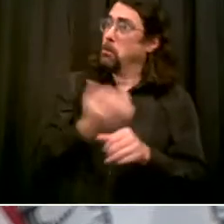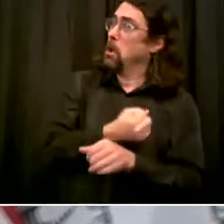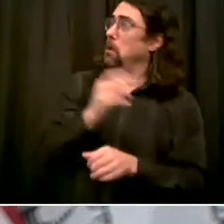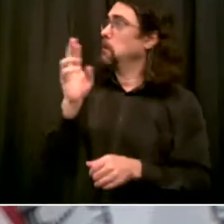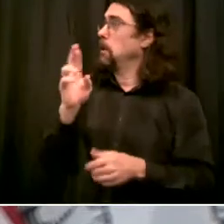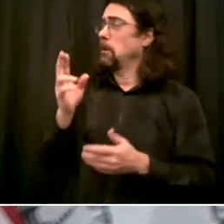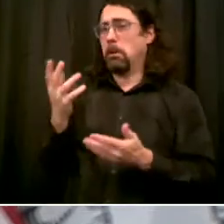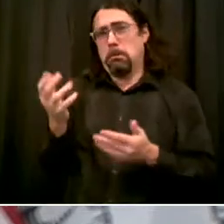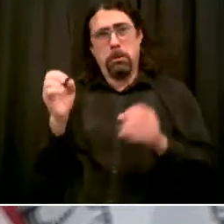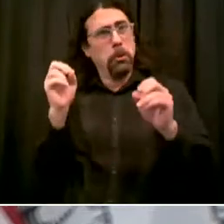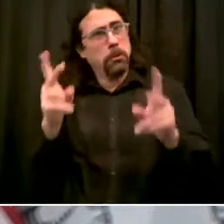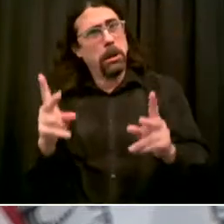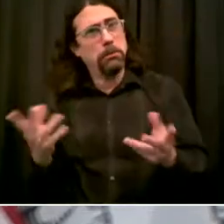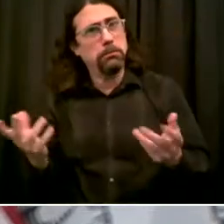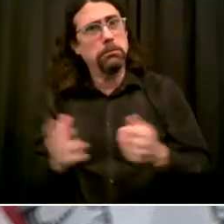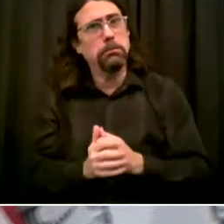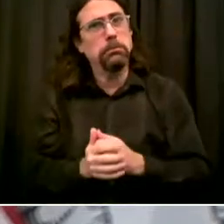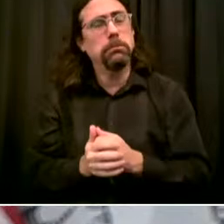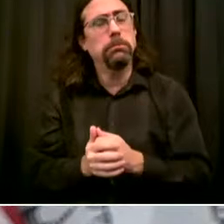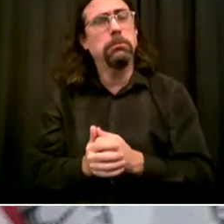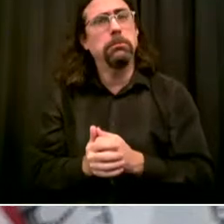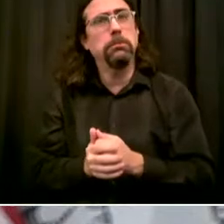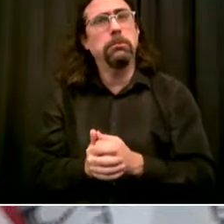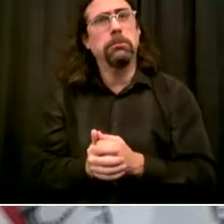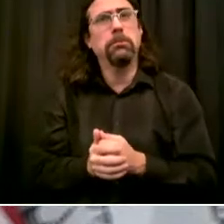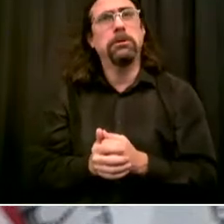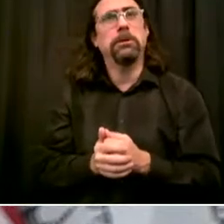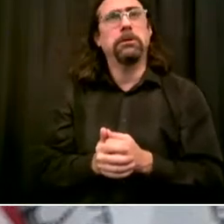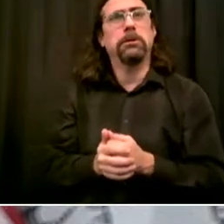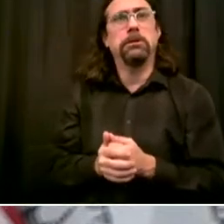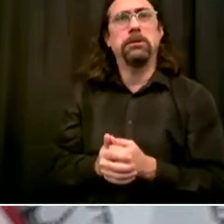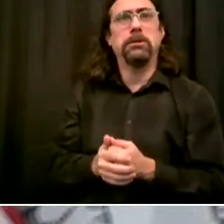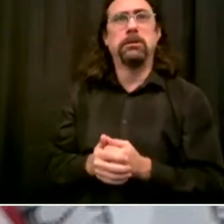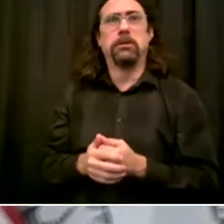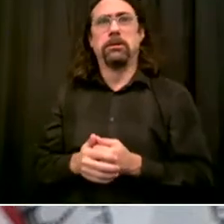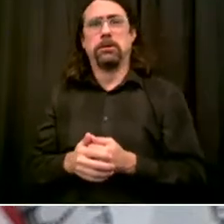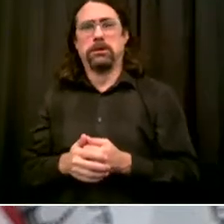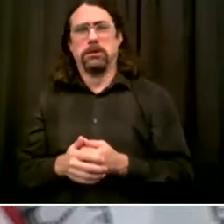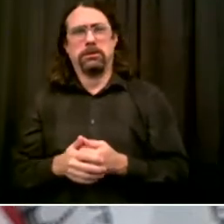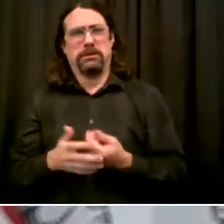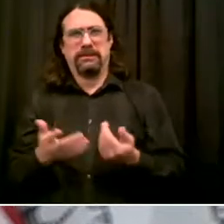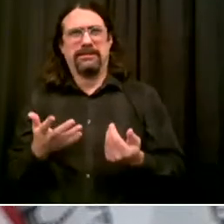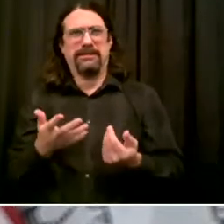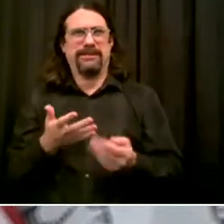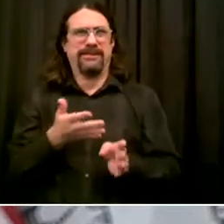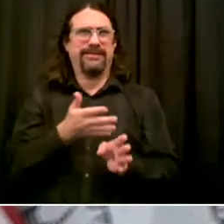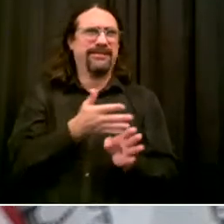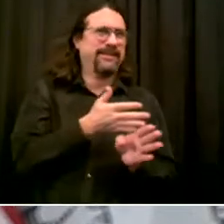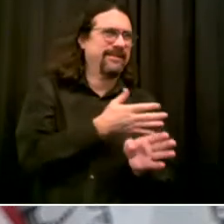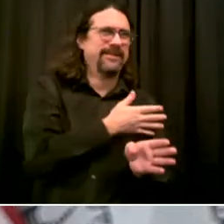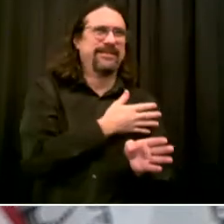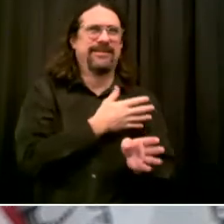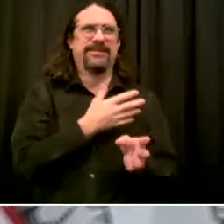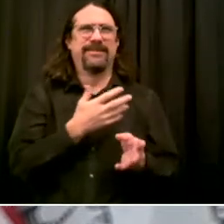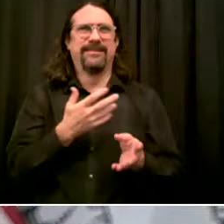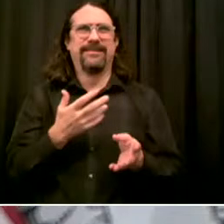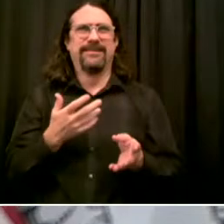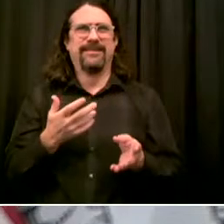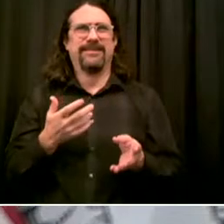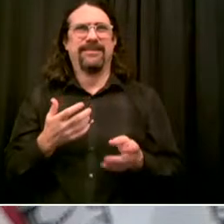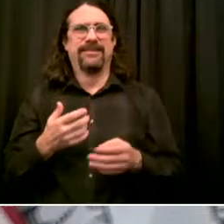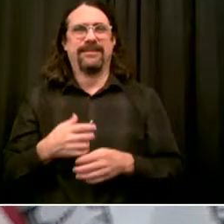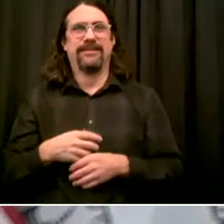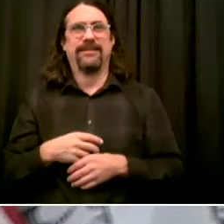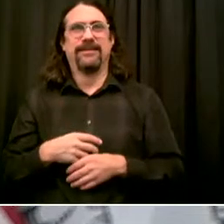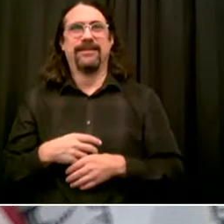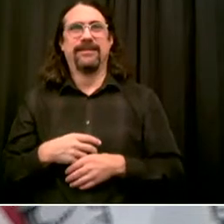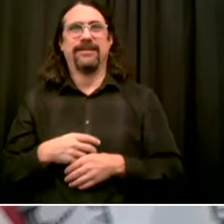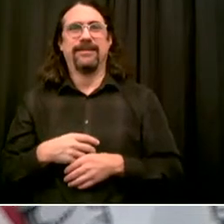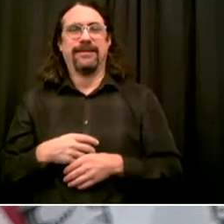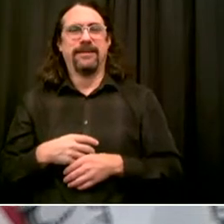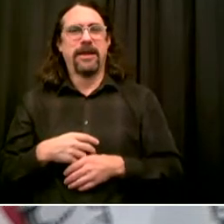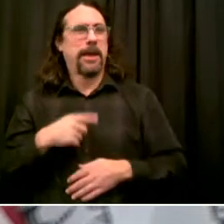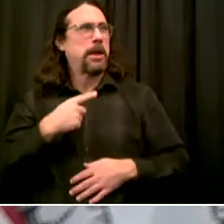LOOK AT THAT, FOR SURE. I THIHI